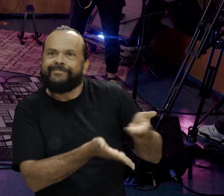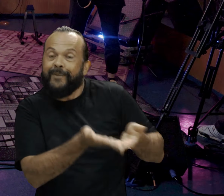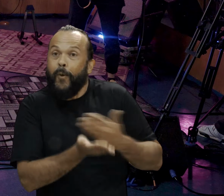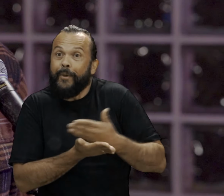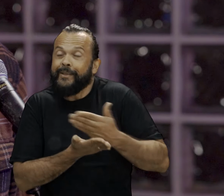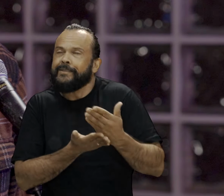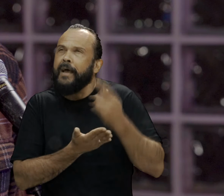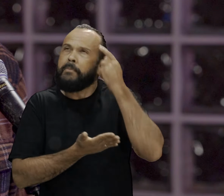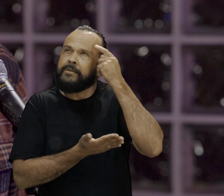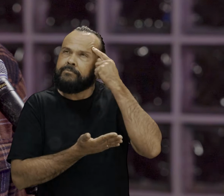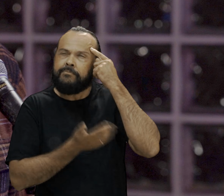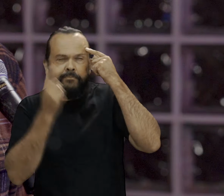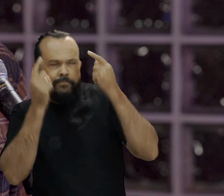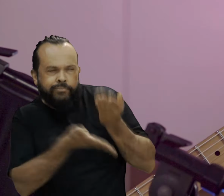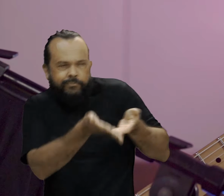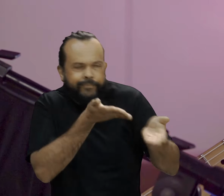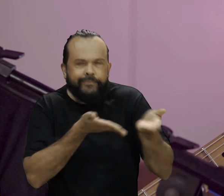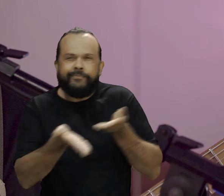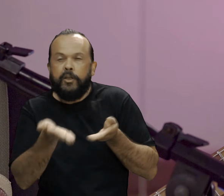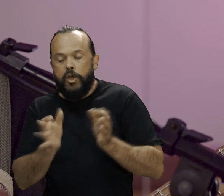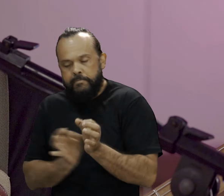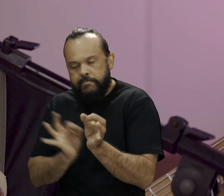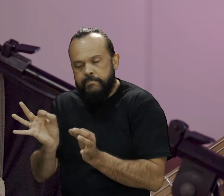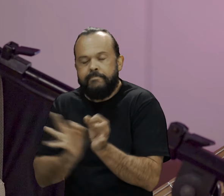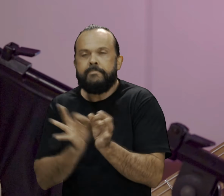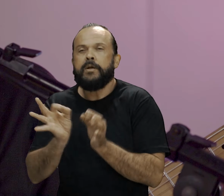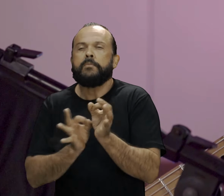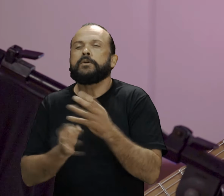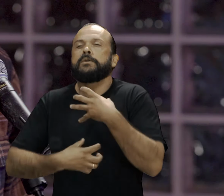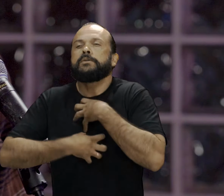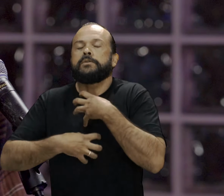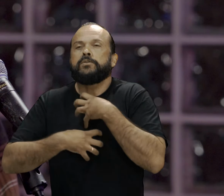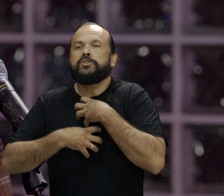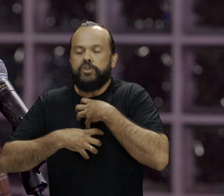So, for sure, this will continue to be the future of O Temporal. Wonderful!